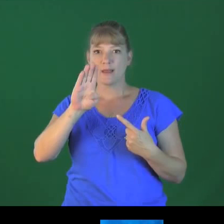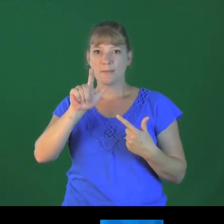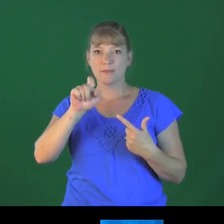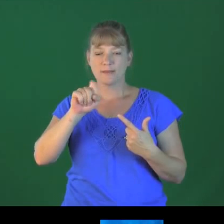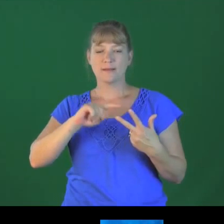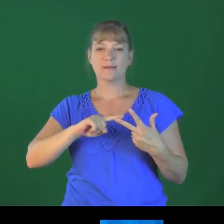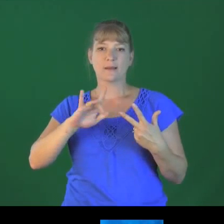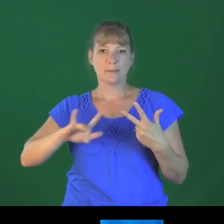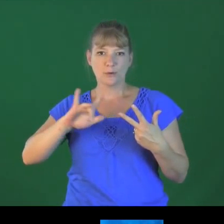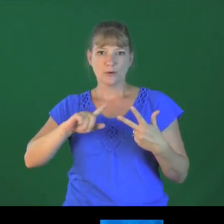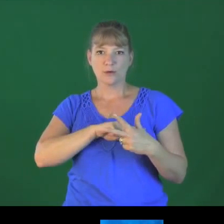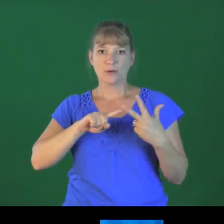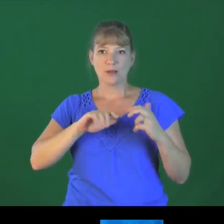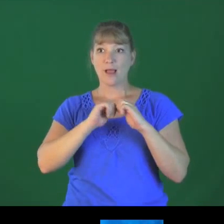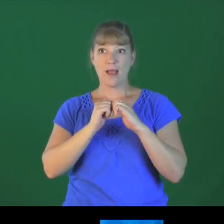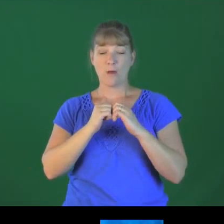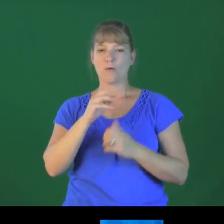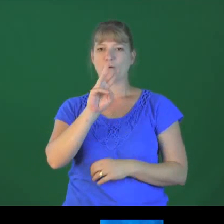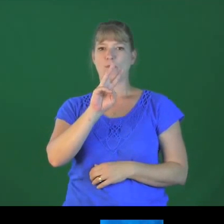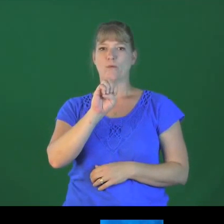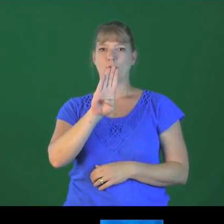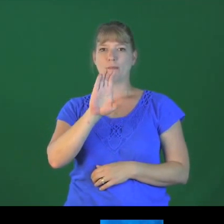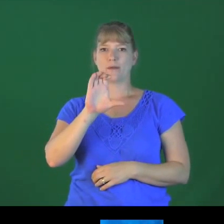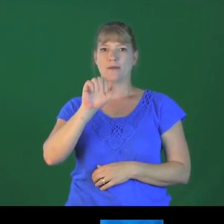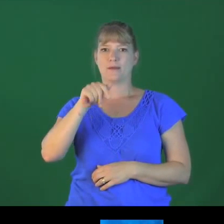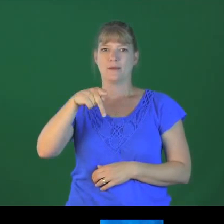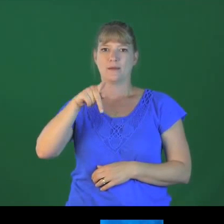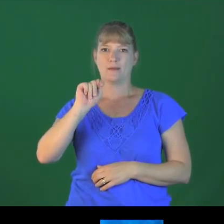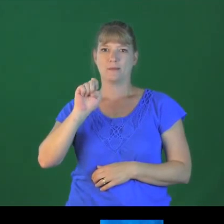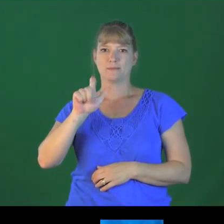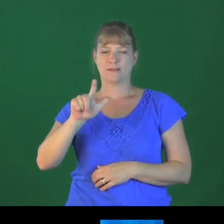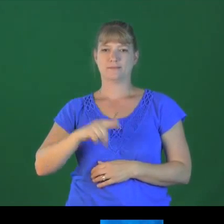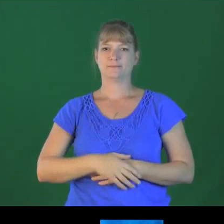by using WebCaptel.